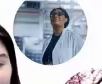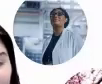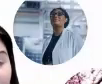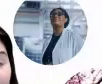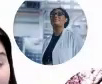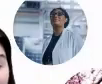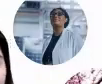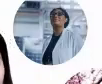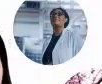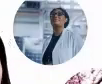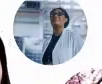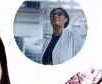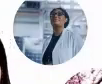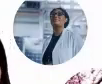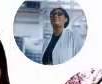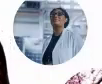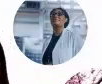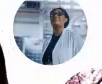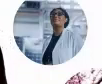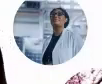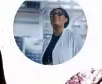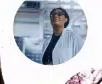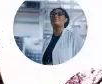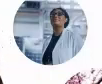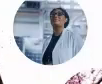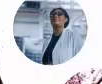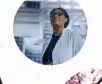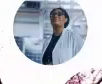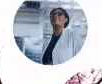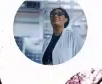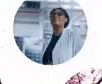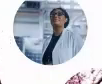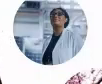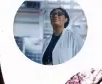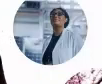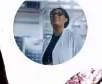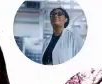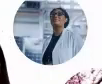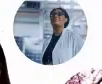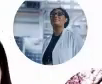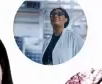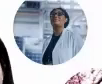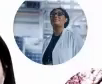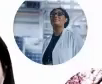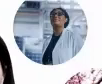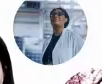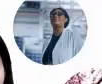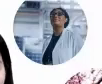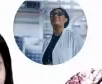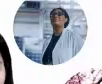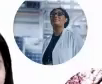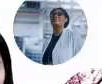So there are few activities to support scholars. I like to quickly make you aware. First we encourage you to consider